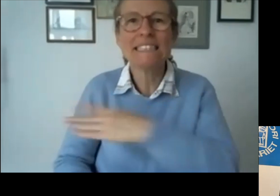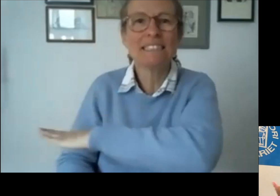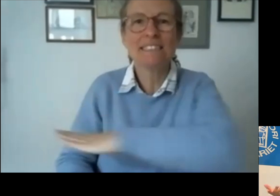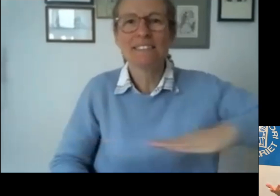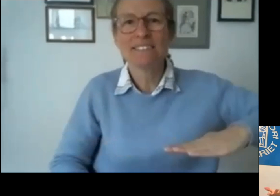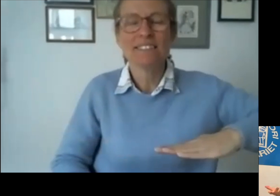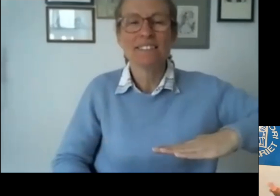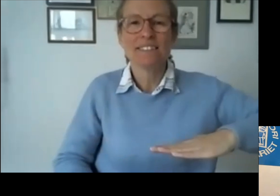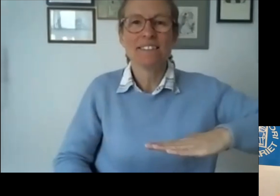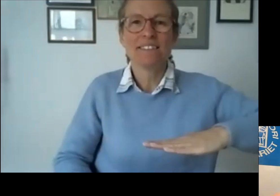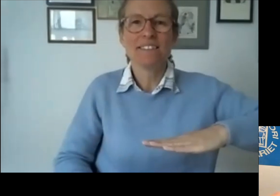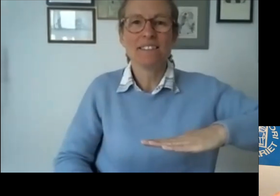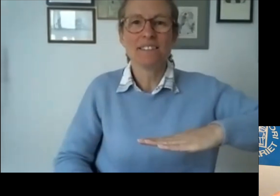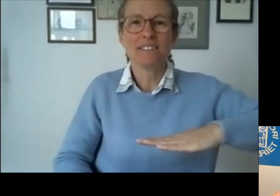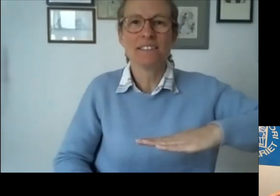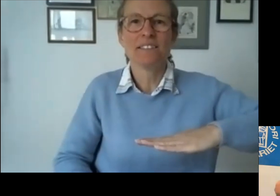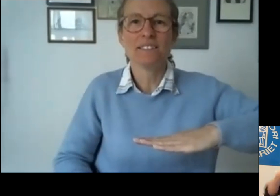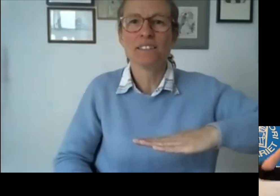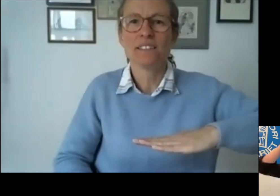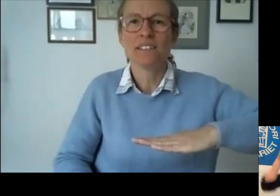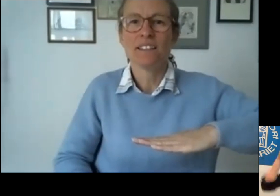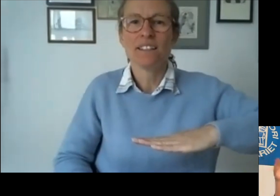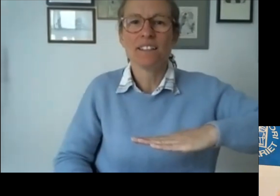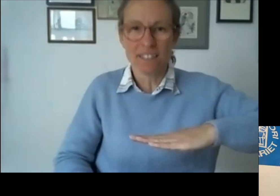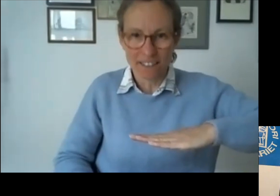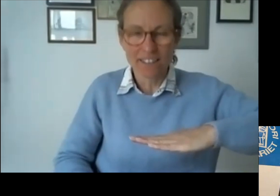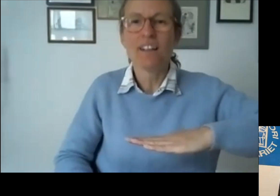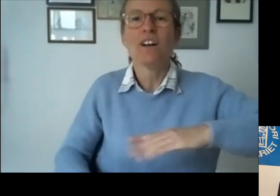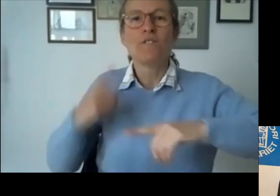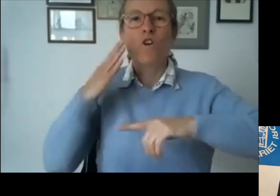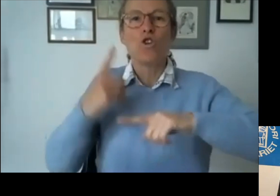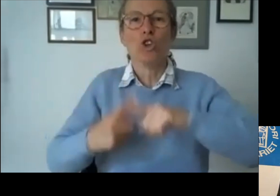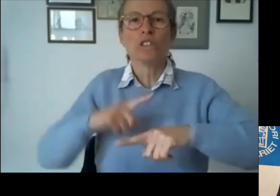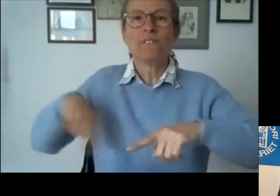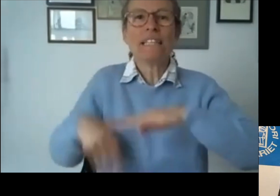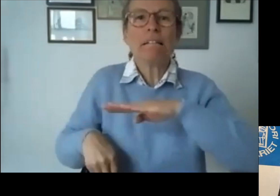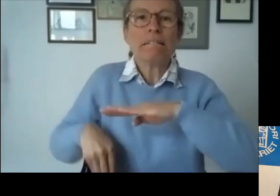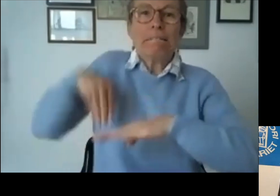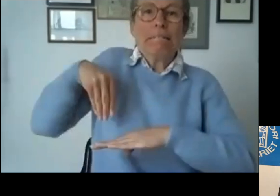but you can't see that when you're sitting like chopped off in a screen.